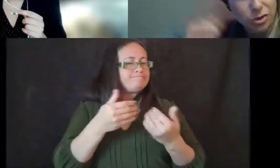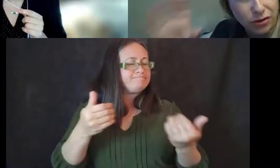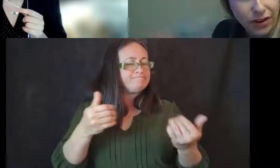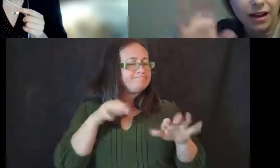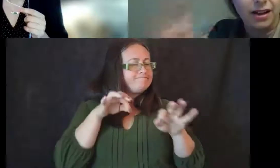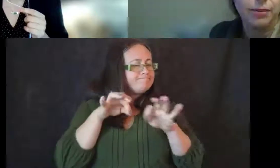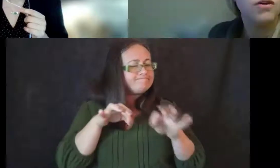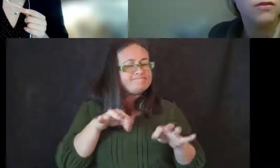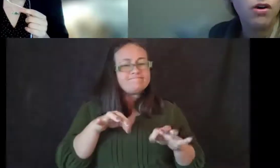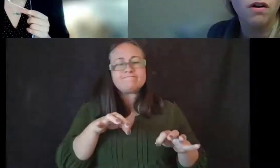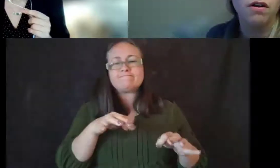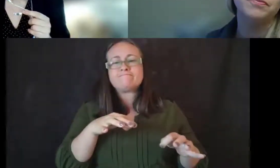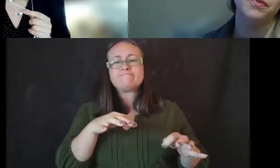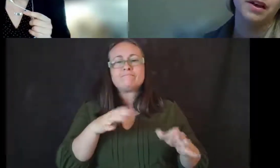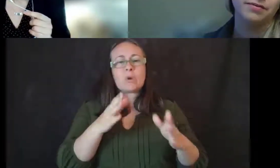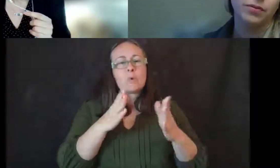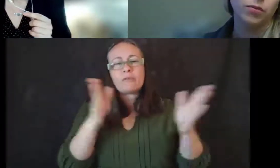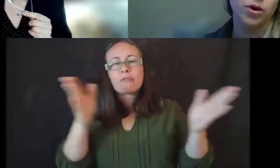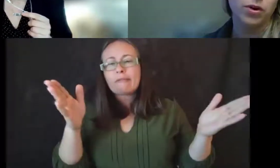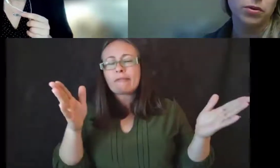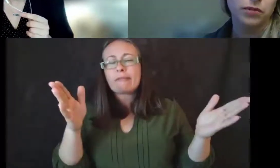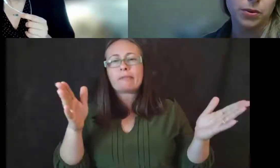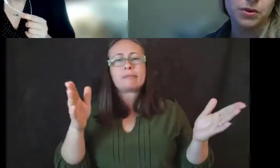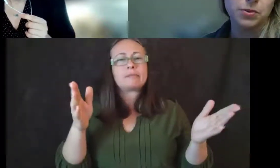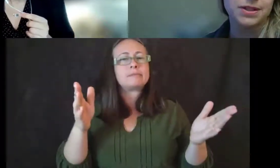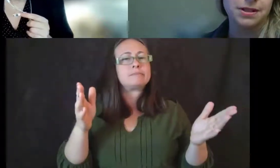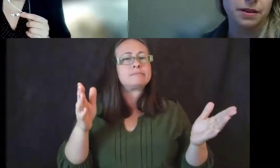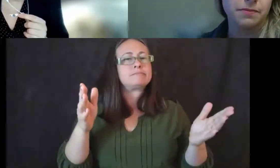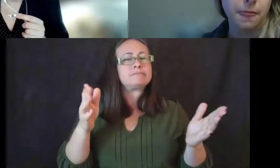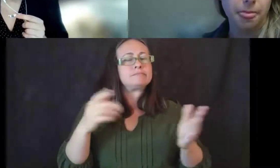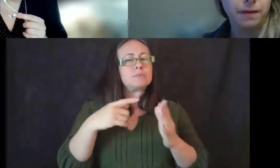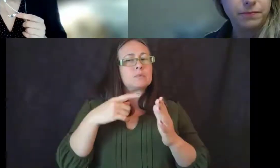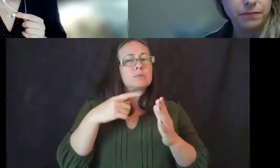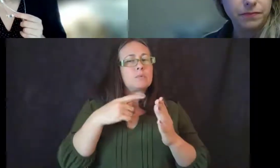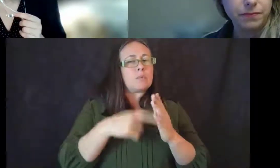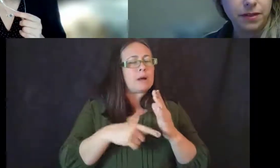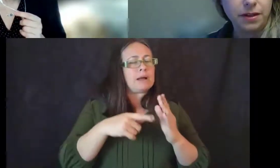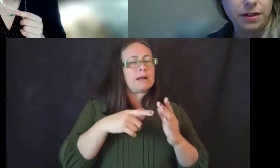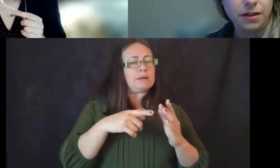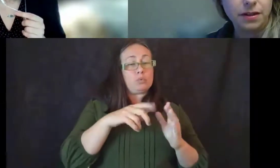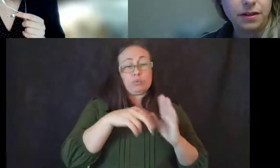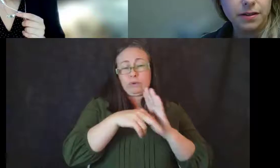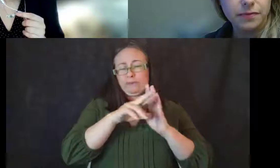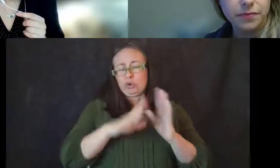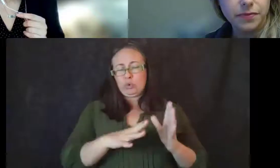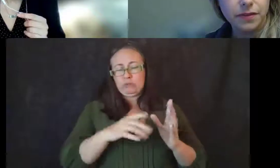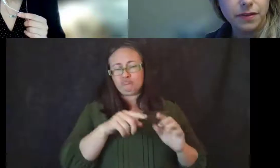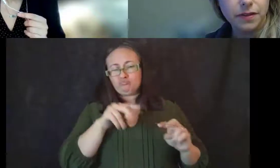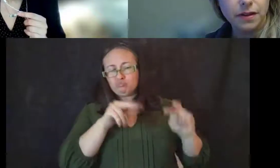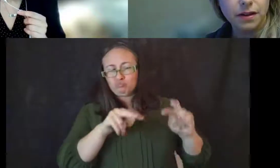Sort of overall, what do reviewers want to see? Patricia Valdez: Yeah, that's interesting